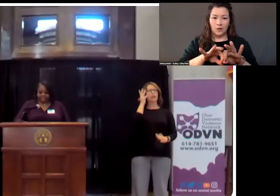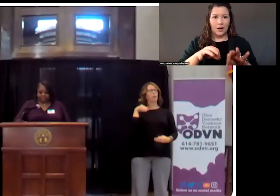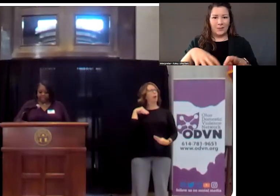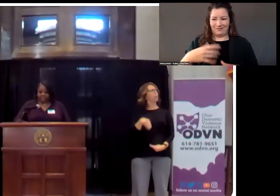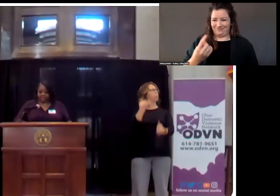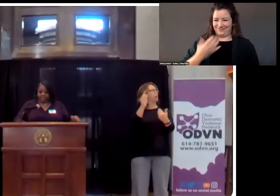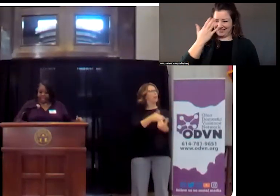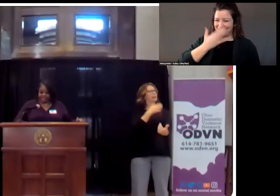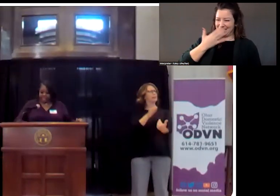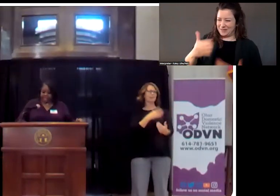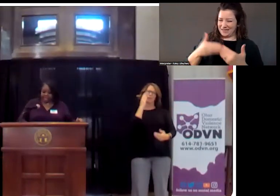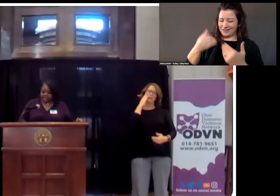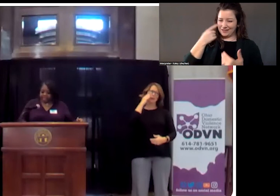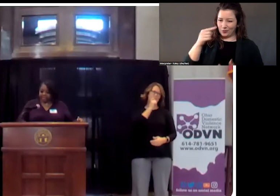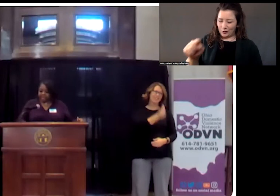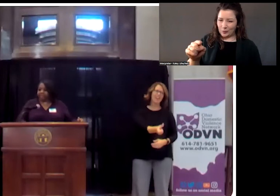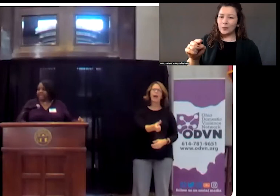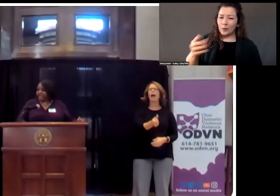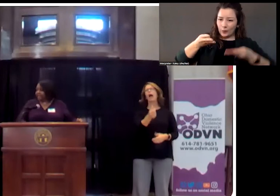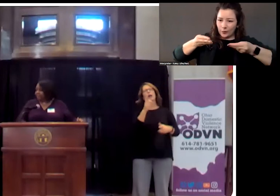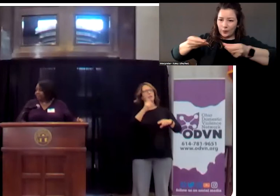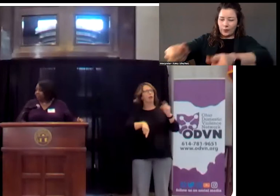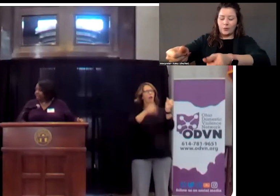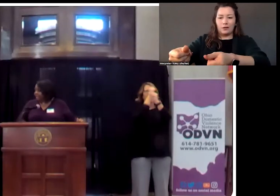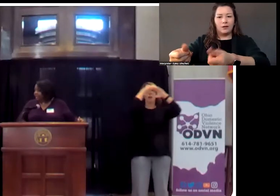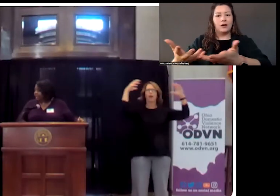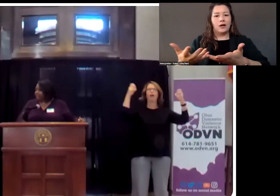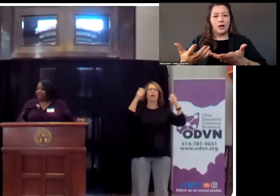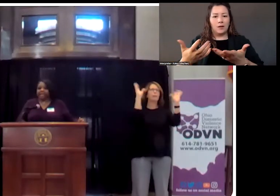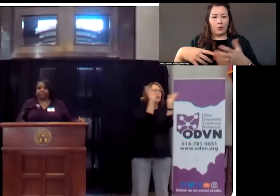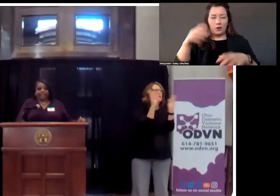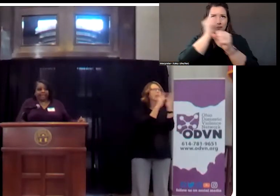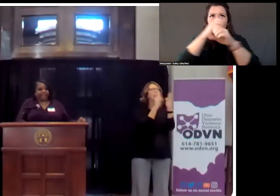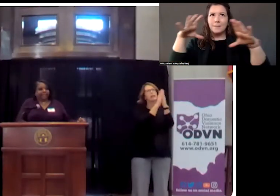And we can only imagine the countless amount of time meeting and planning